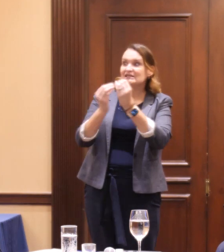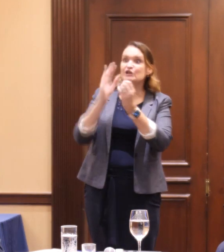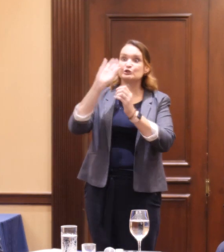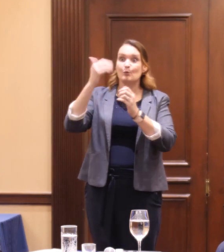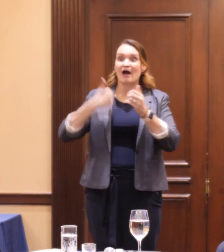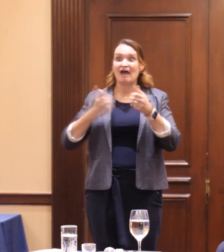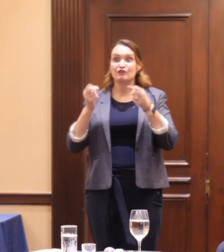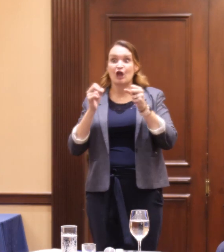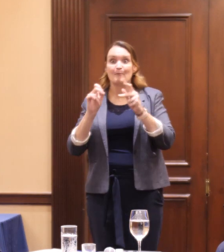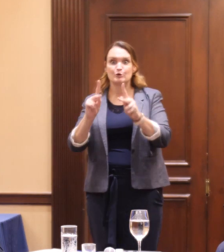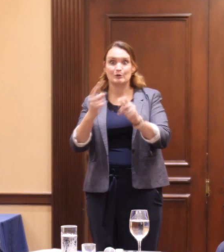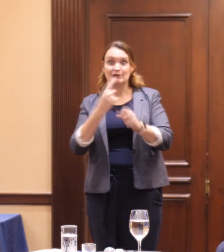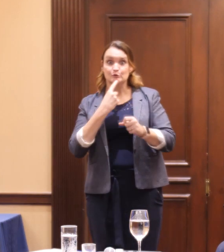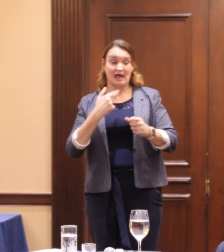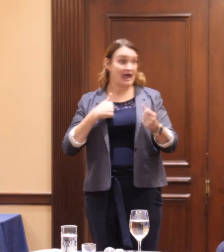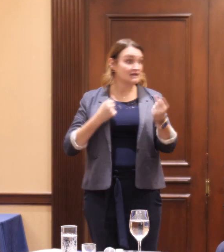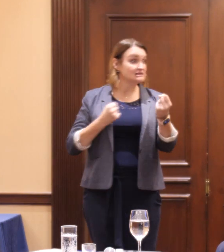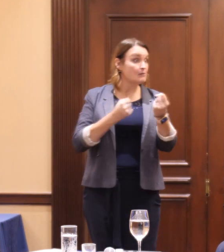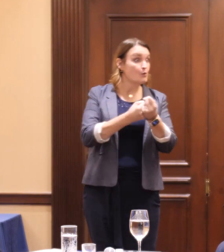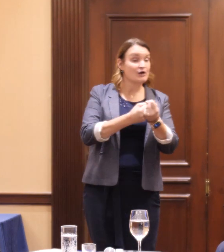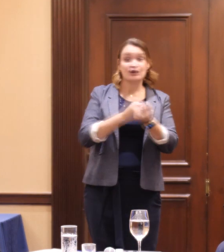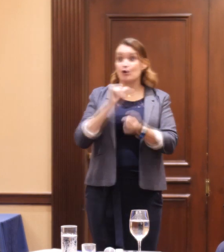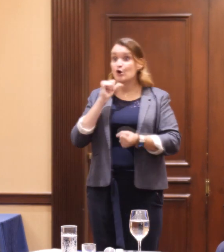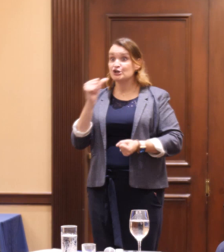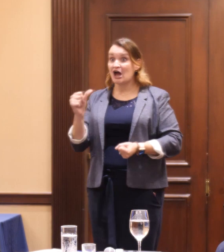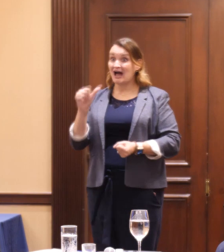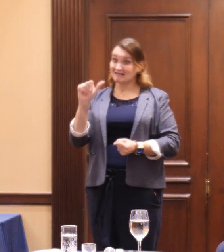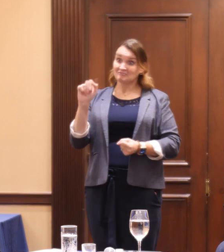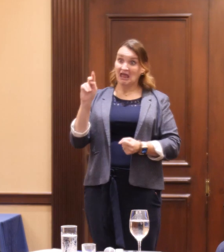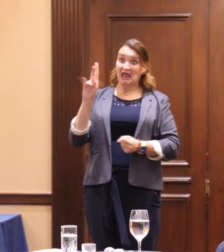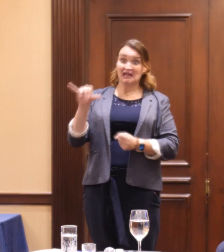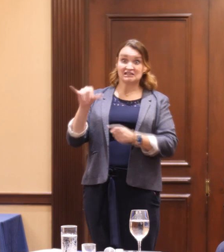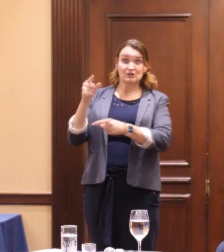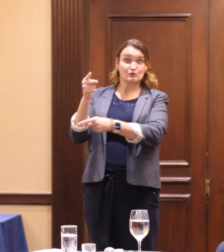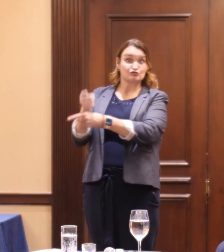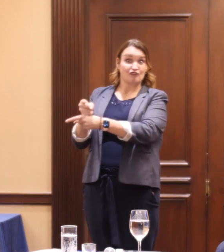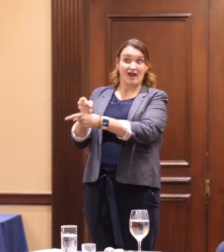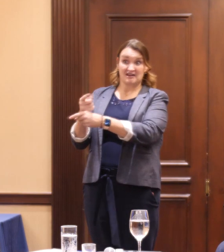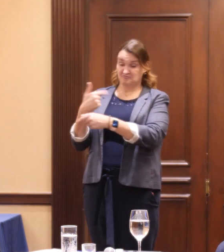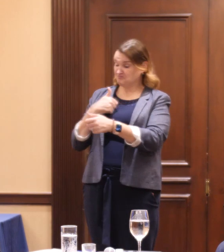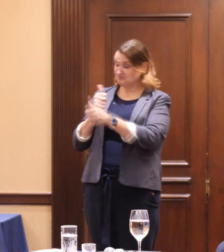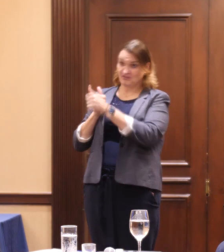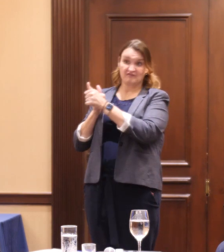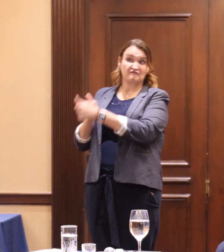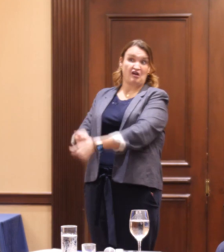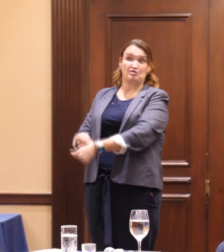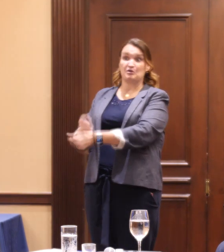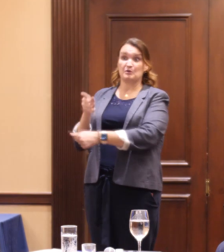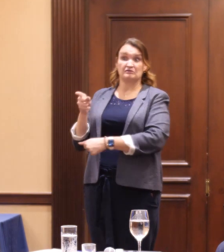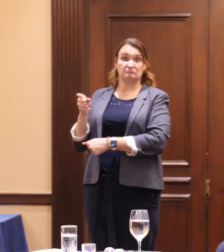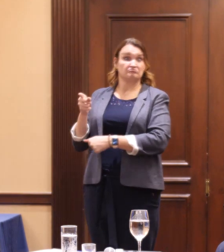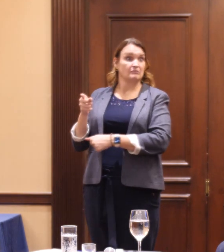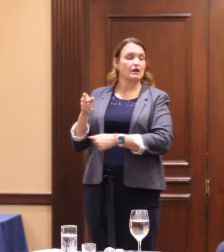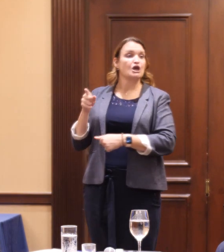whether they supported it or not. She was right and I went along with her. And she was proven more than